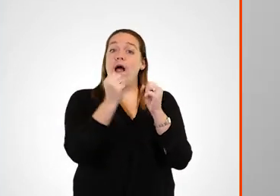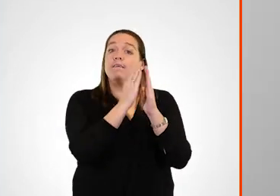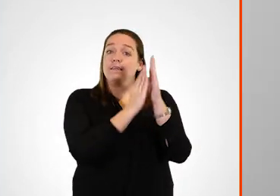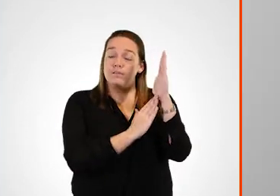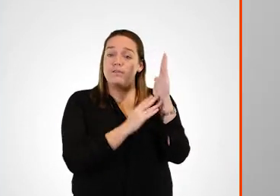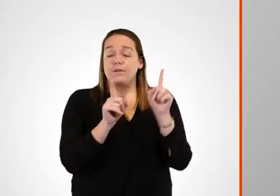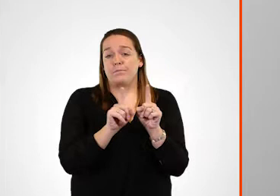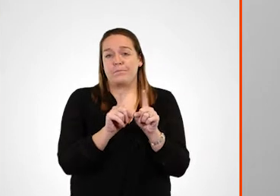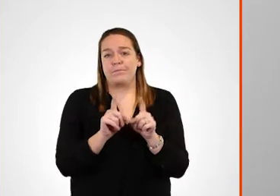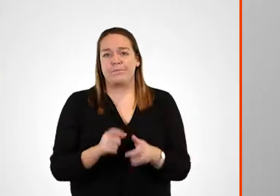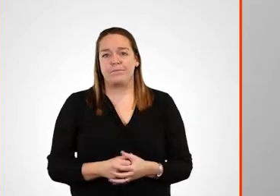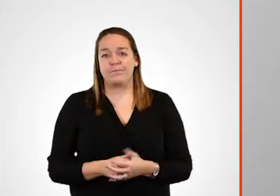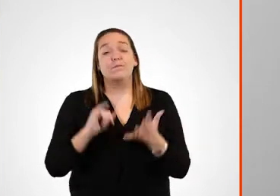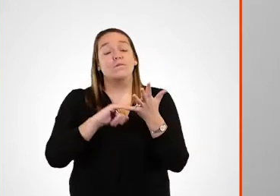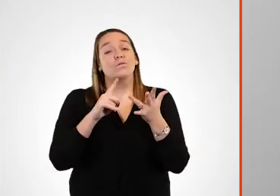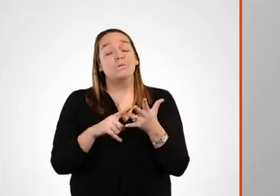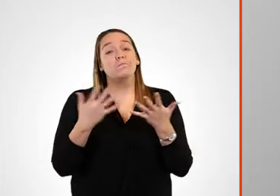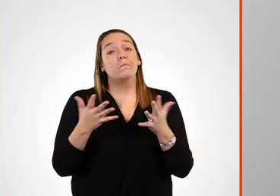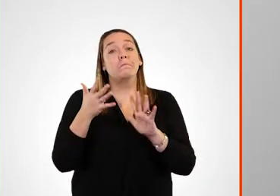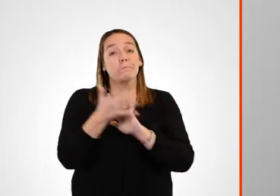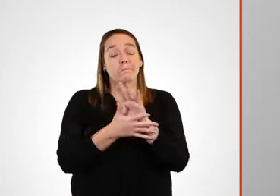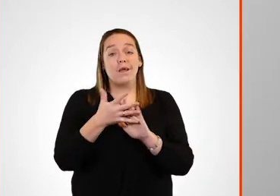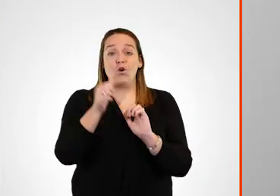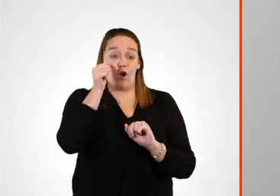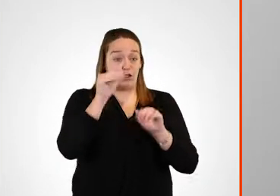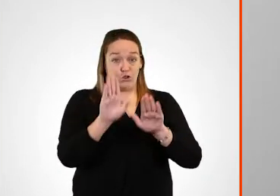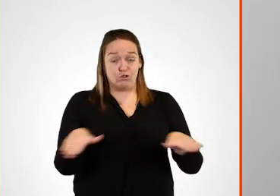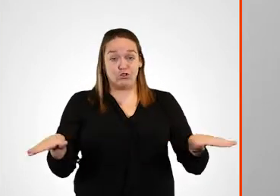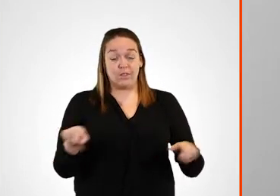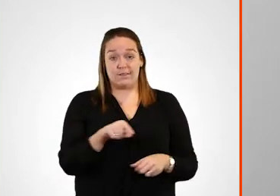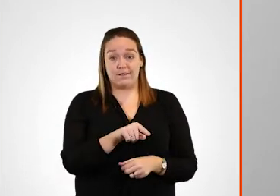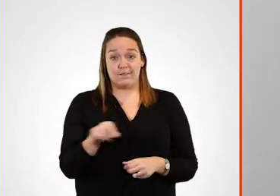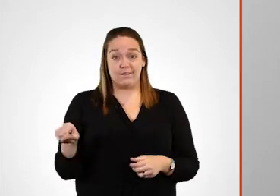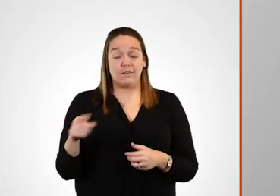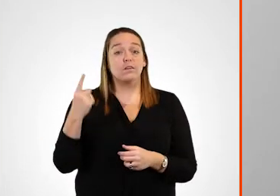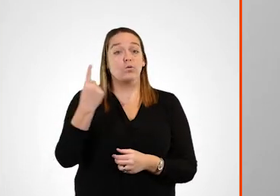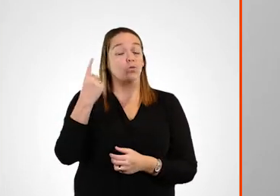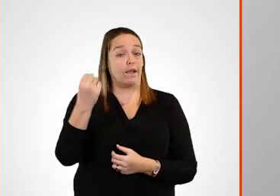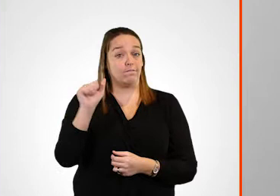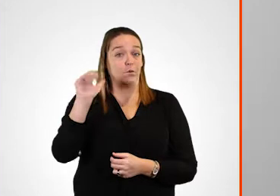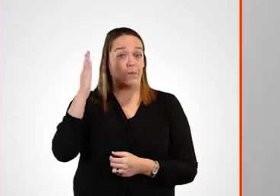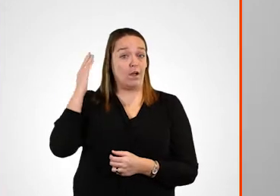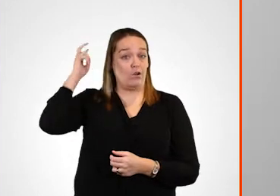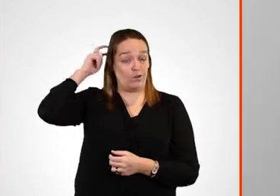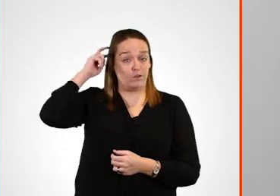So take-home message here, we can expect kids who get cochlear implants - during the first two